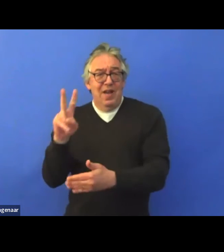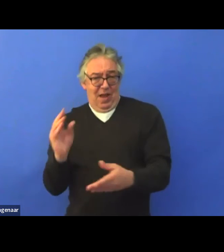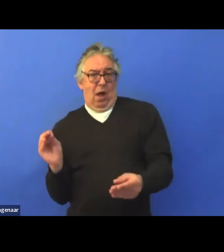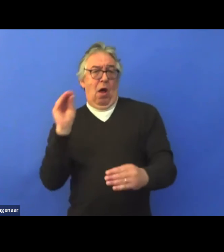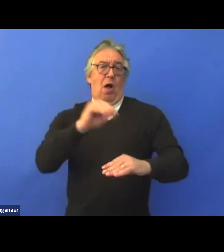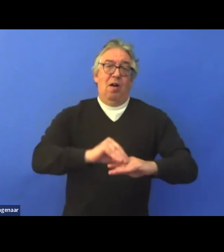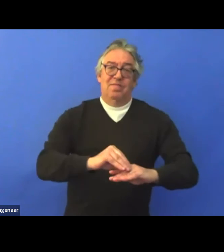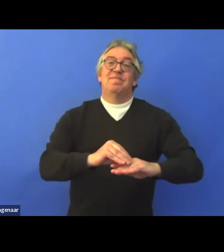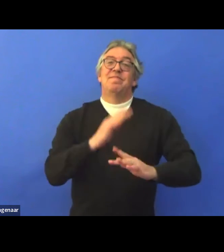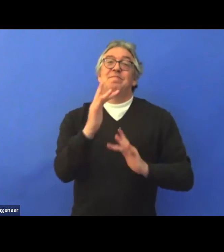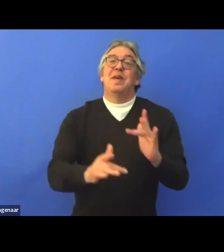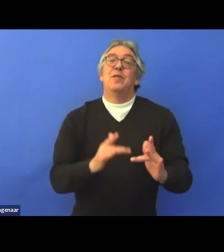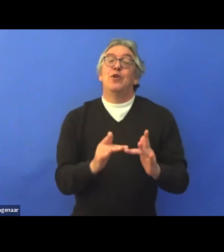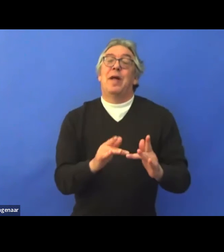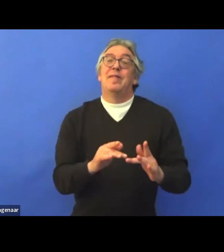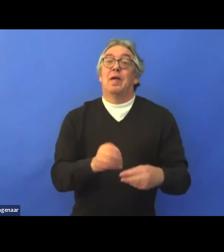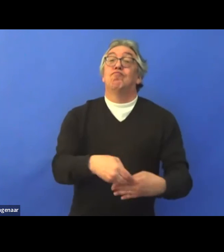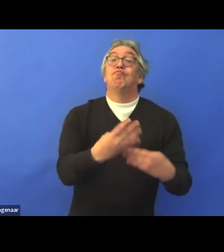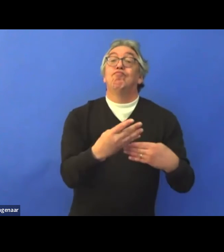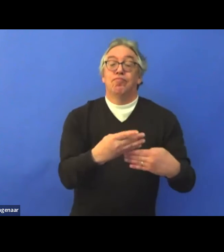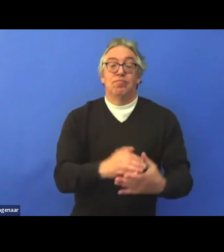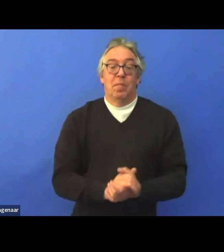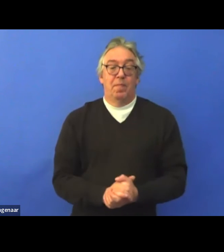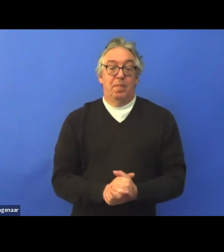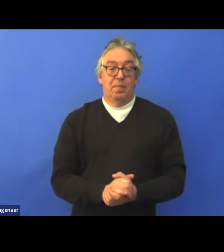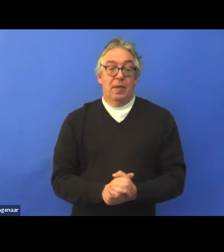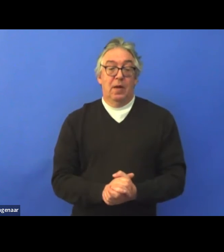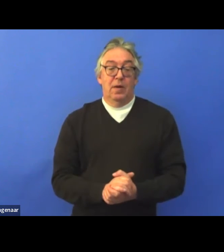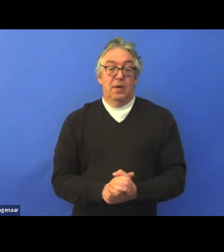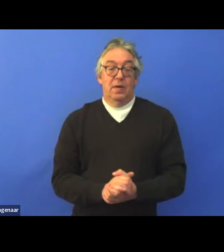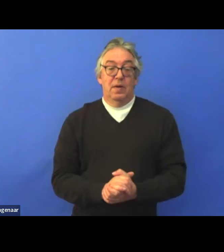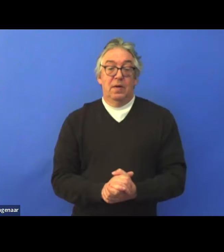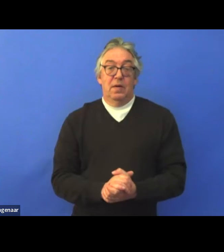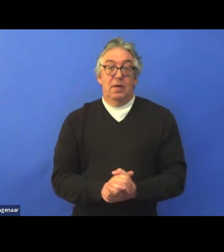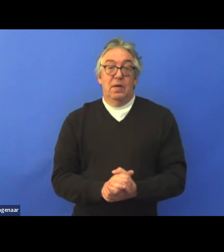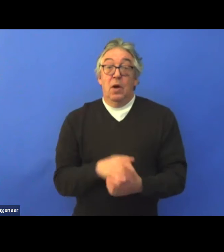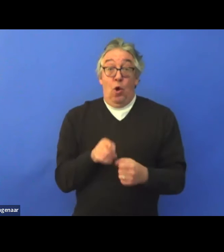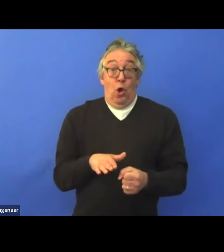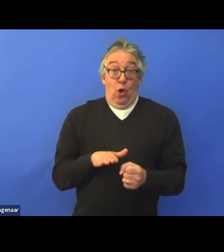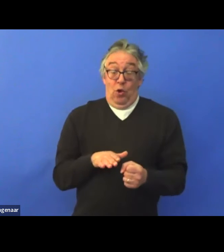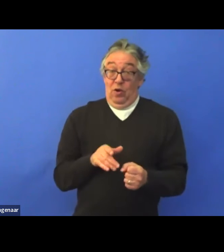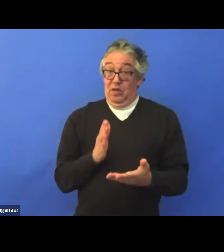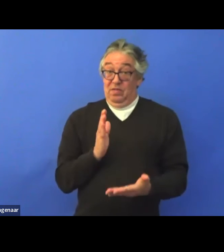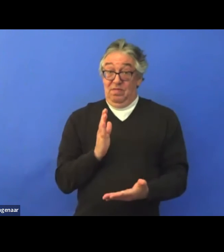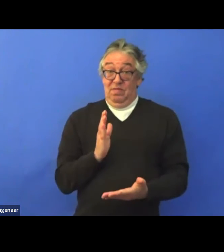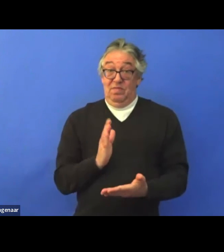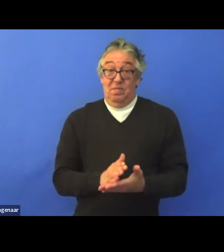for ensuring accessibility for persons with disabilities. Persons with disabilities had the opportunity